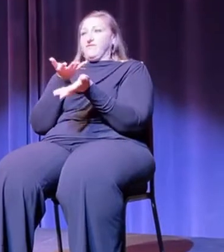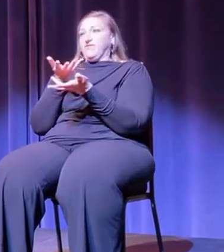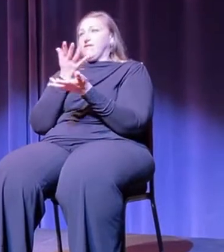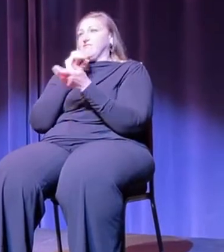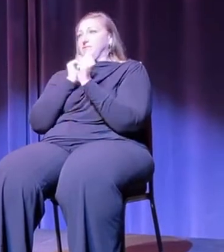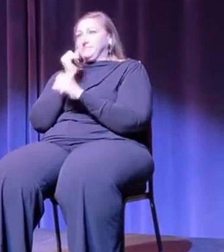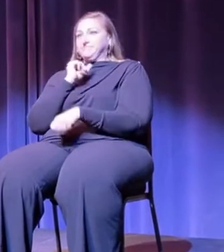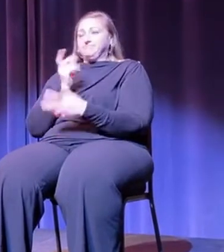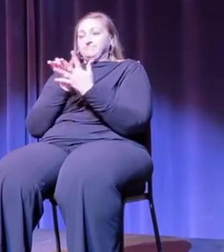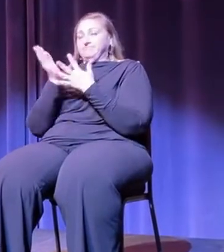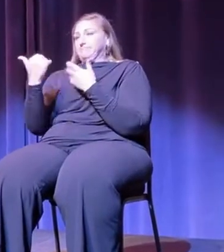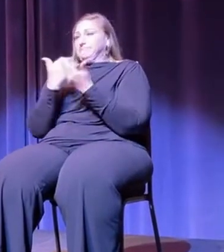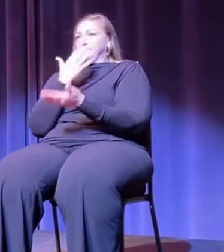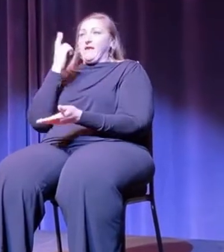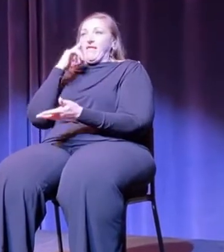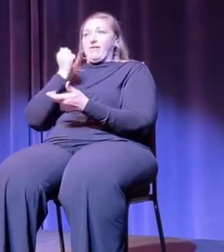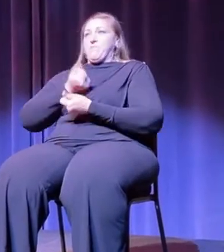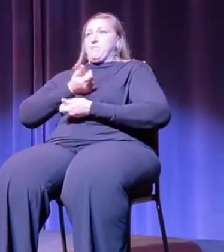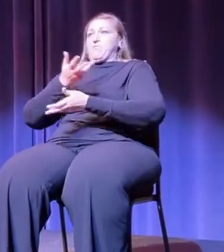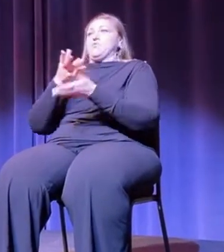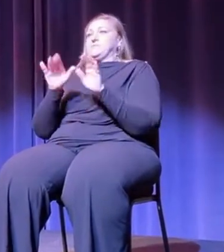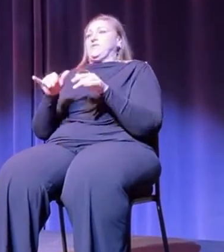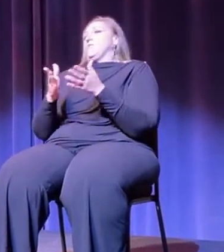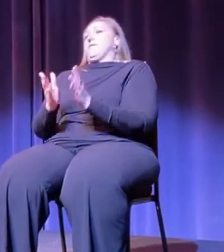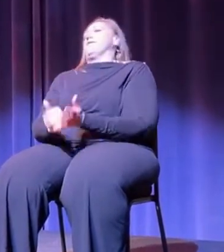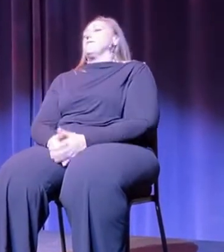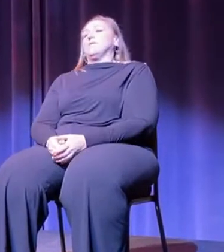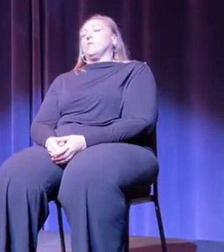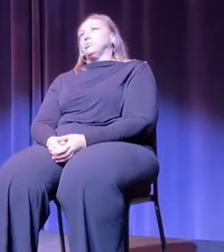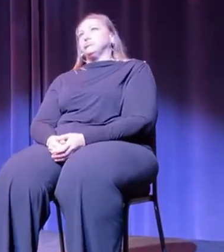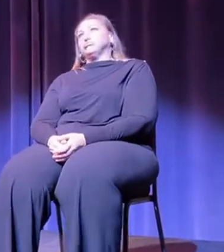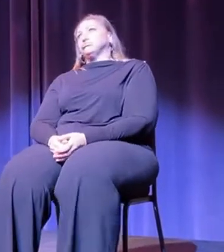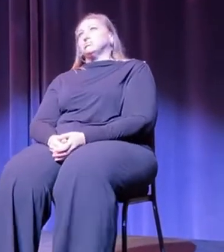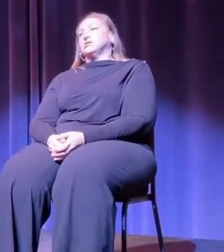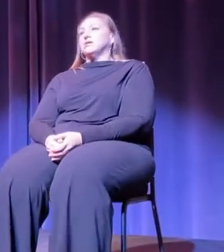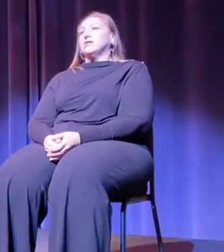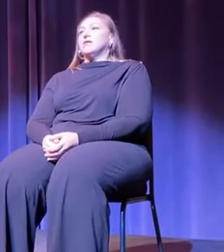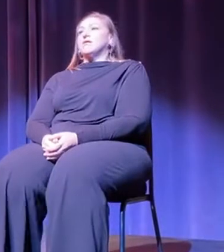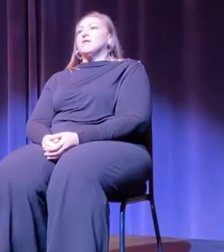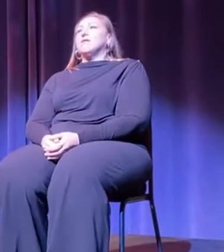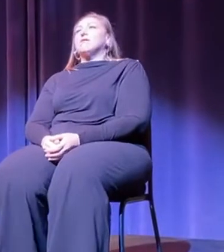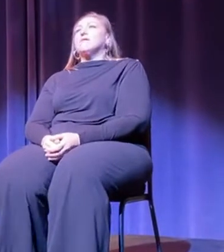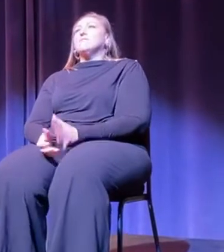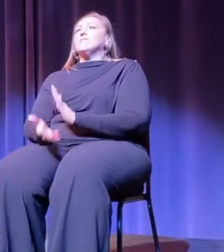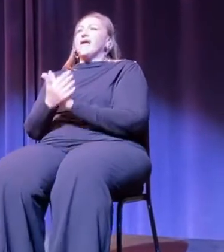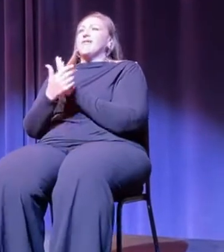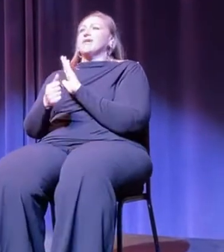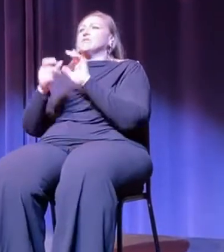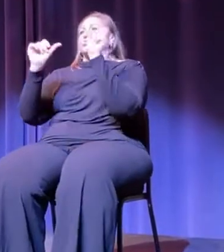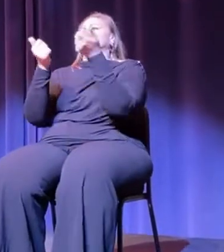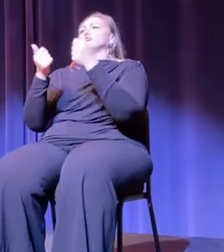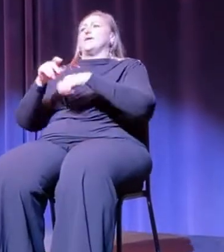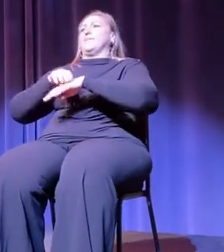and so I think about poems in that way and then the crafts of it comes when we're shaping the poem.